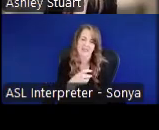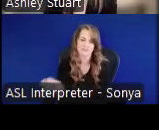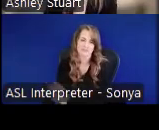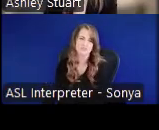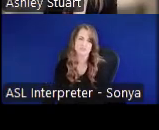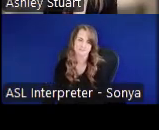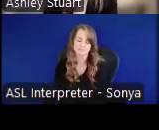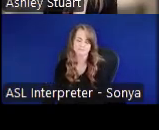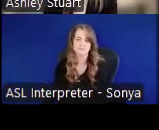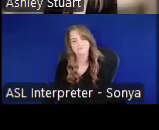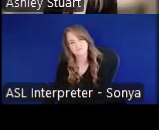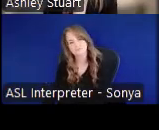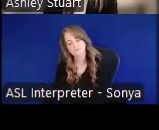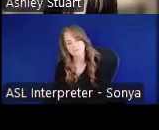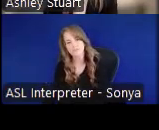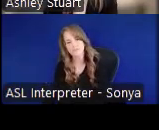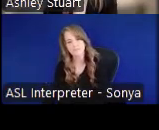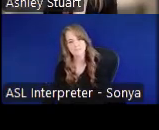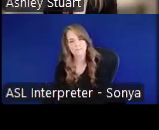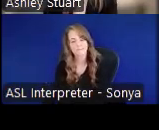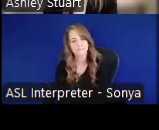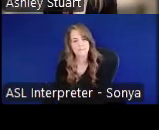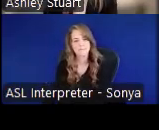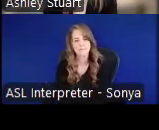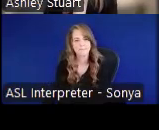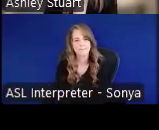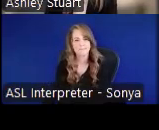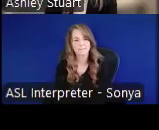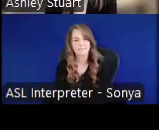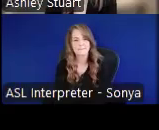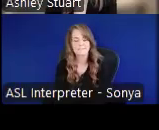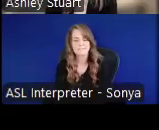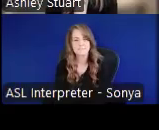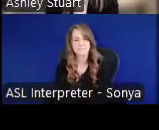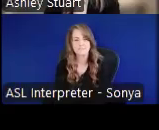Yeah. So when we should think about being concerned about